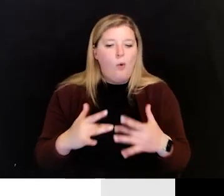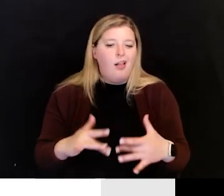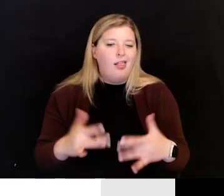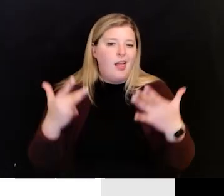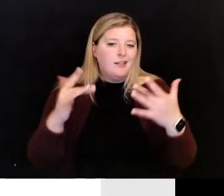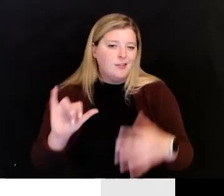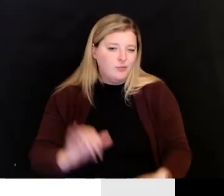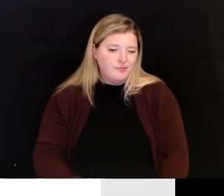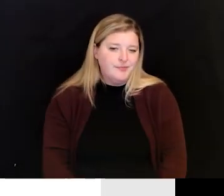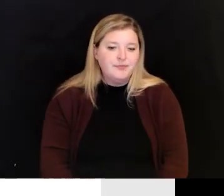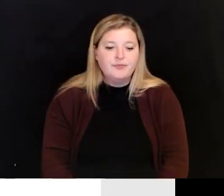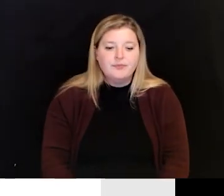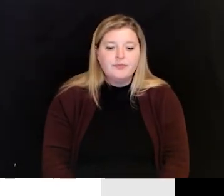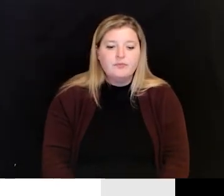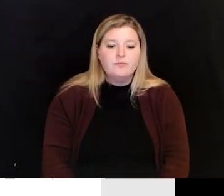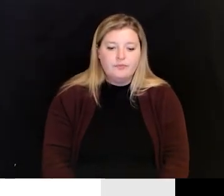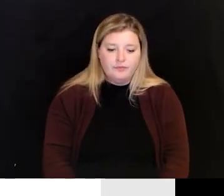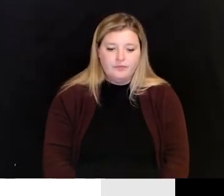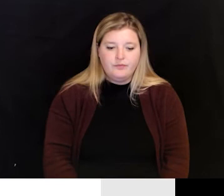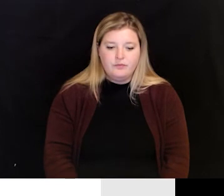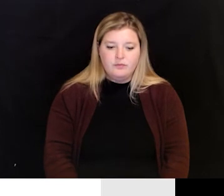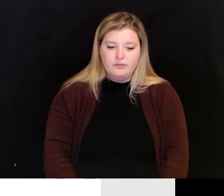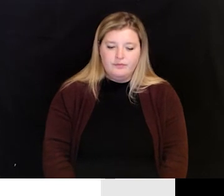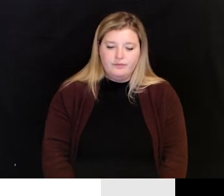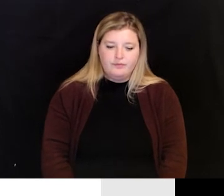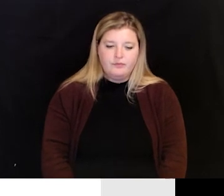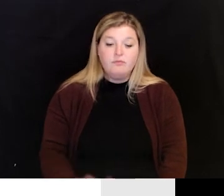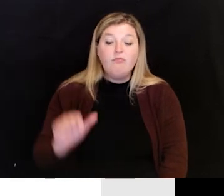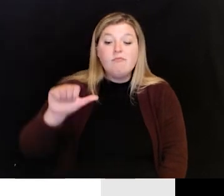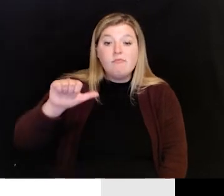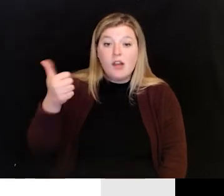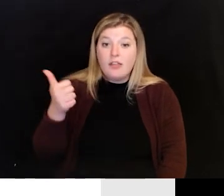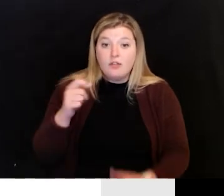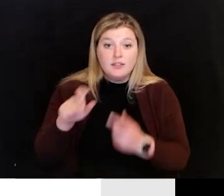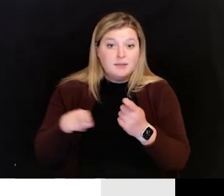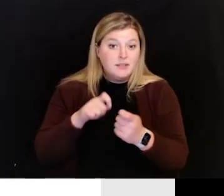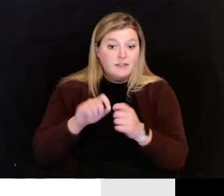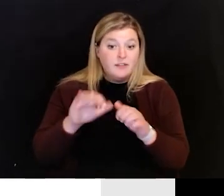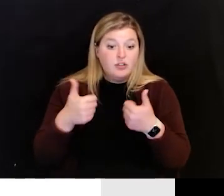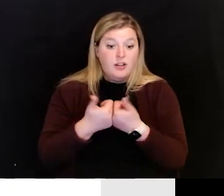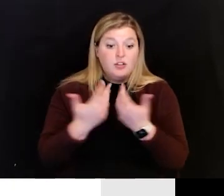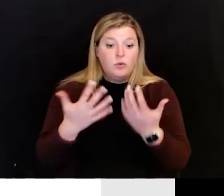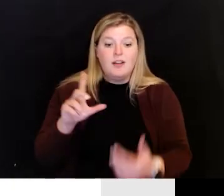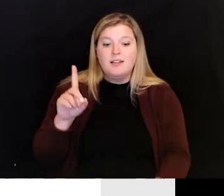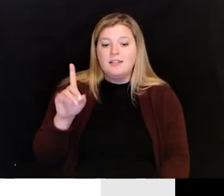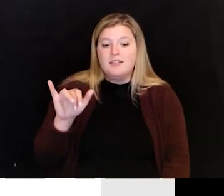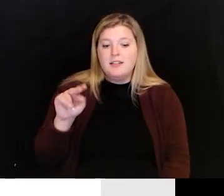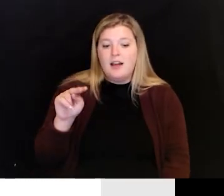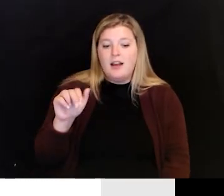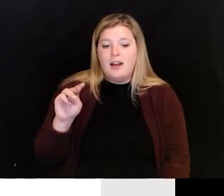And then another specific challenge were, dynamic tables can be challenging to label.